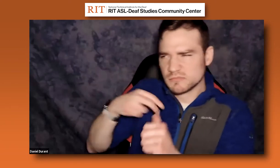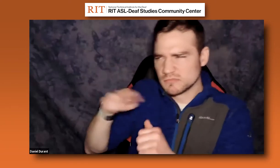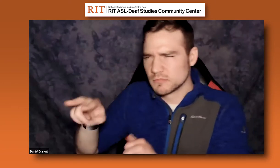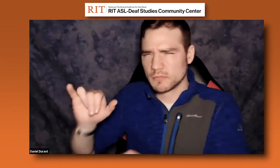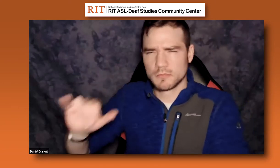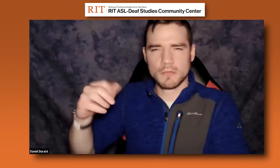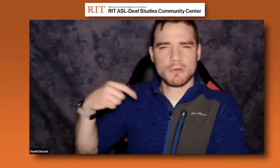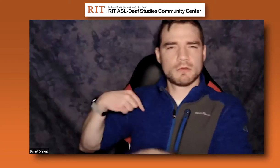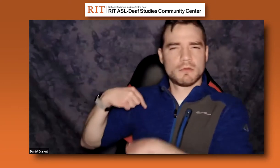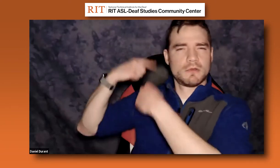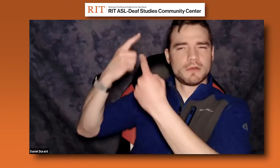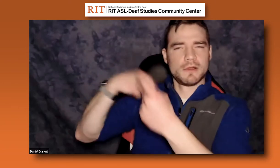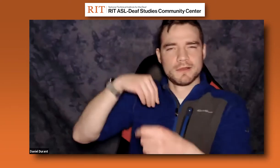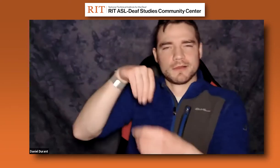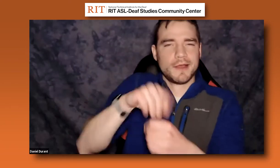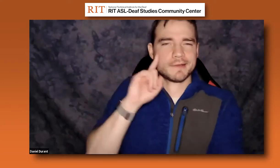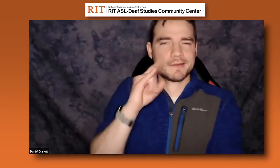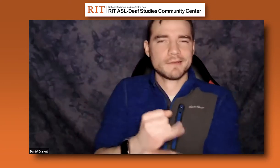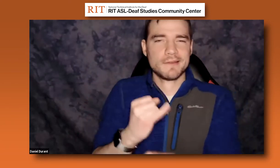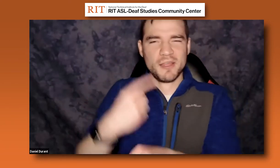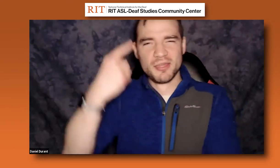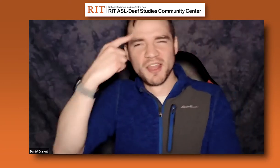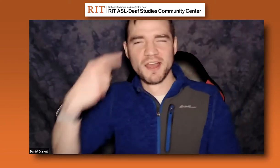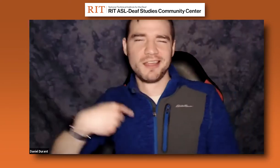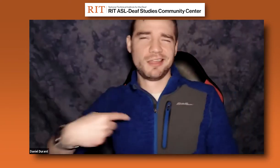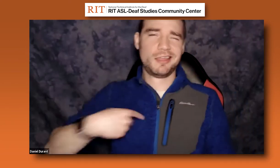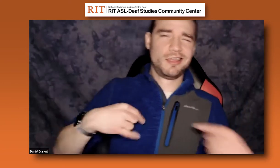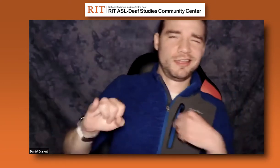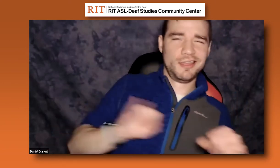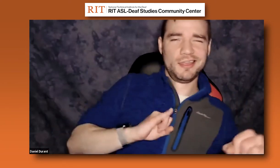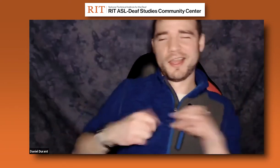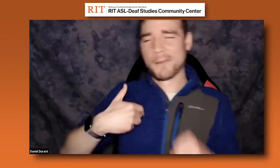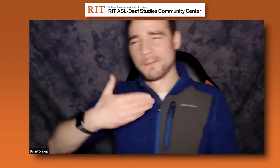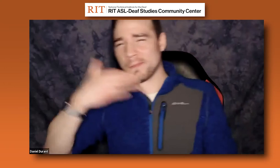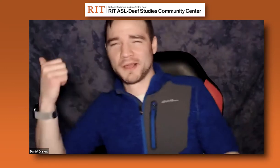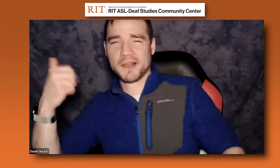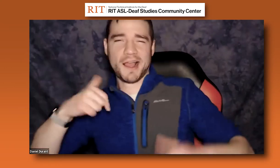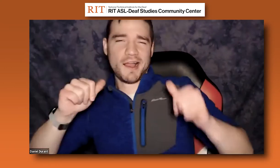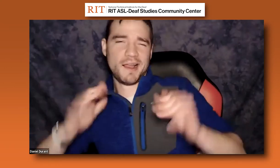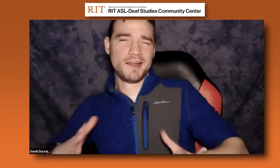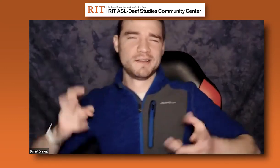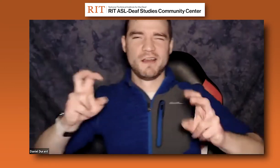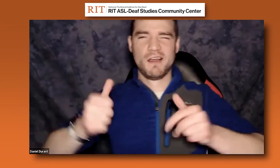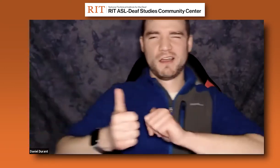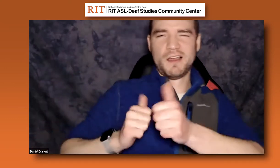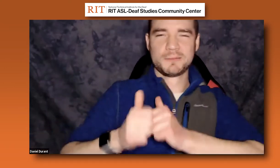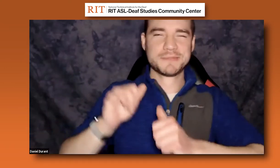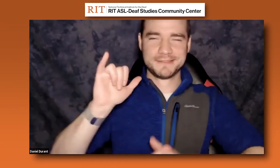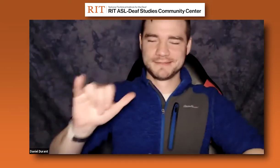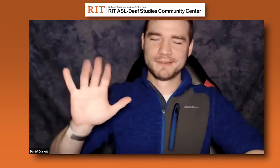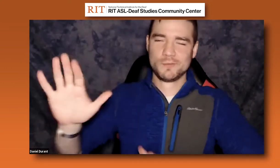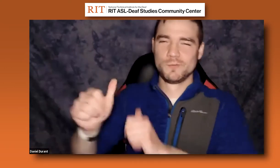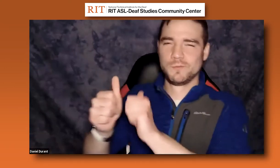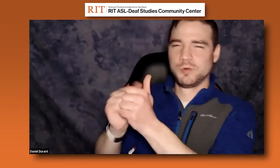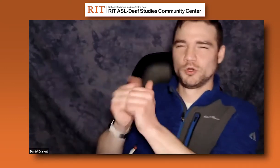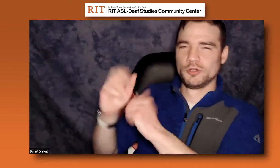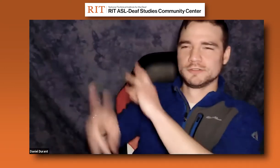So when I was in those productions, when I was at the Deaf school, I thought I was it,